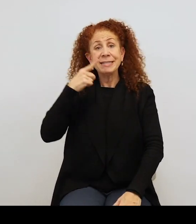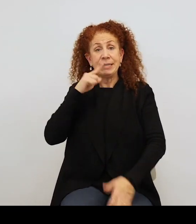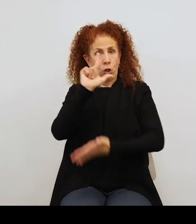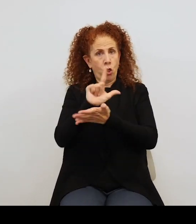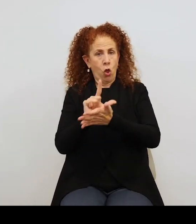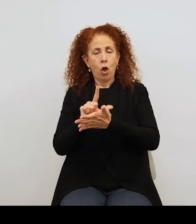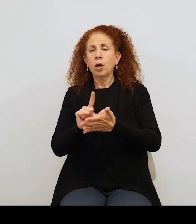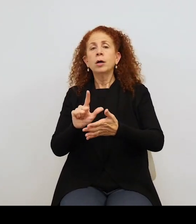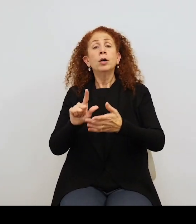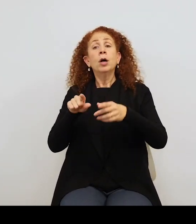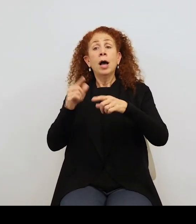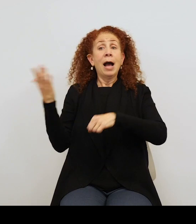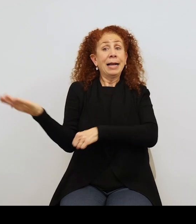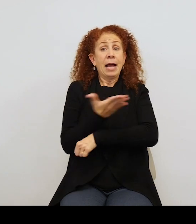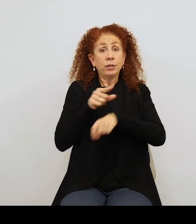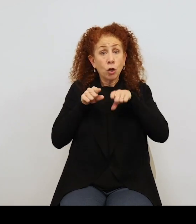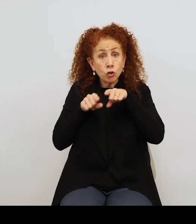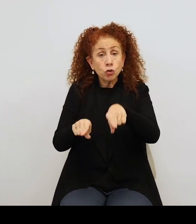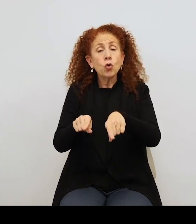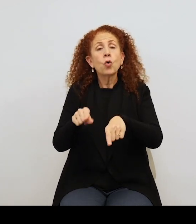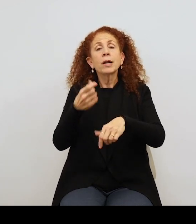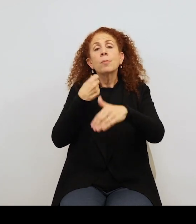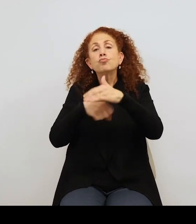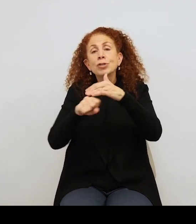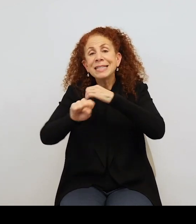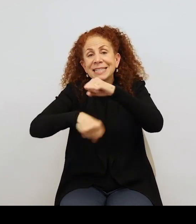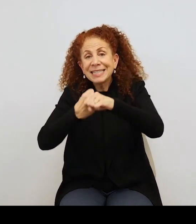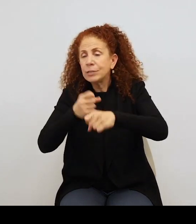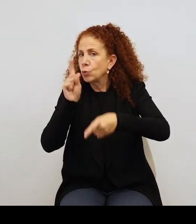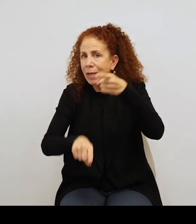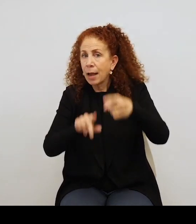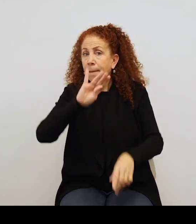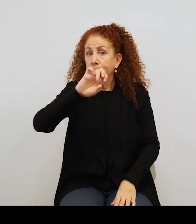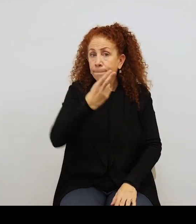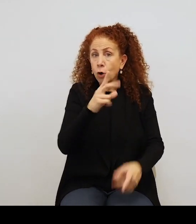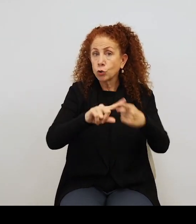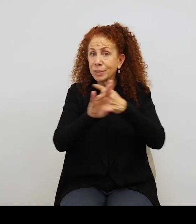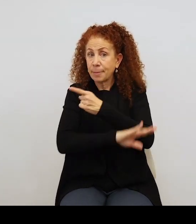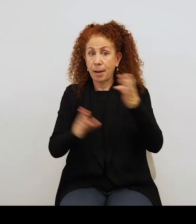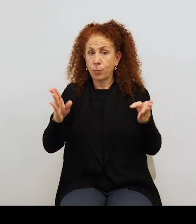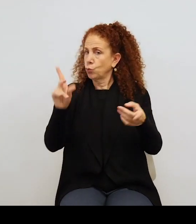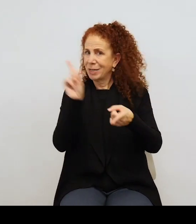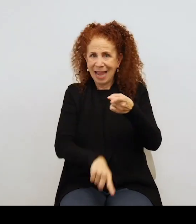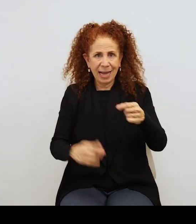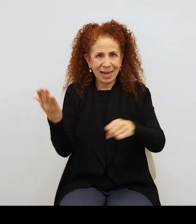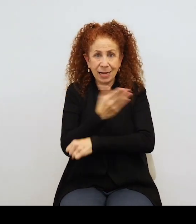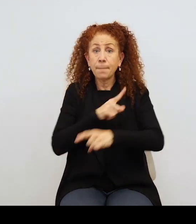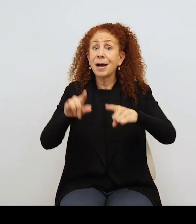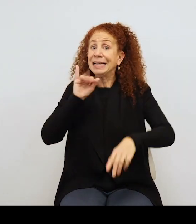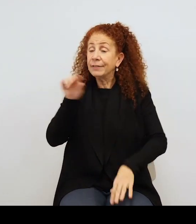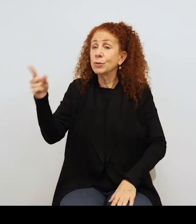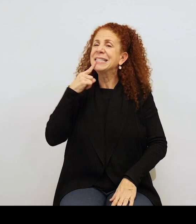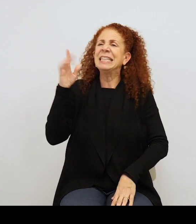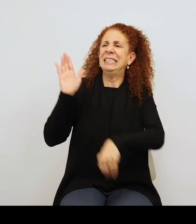during breeding season between March and September. But if you have the argument that there might be a safety issue involved,